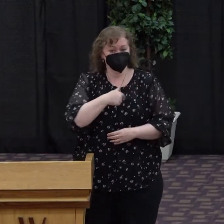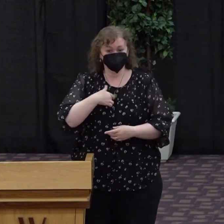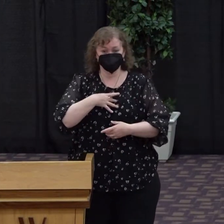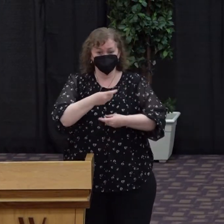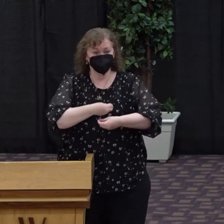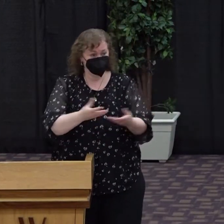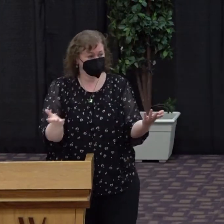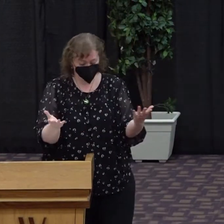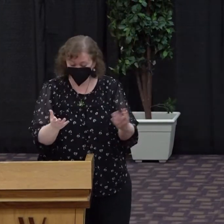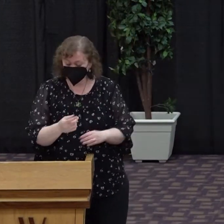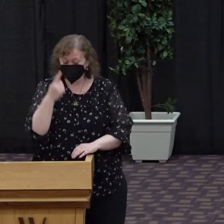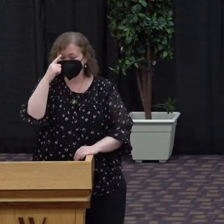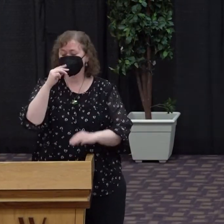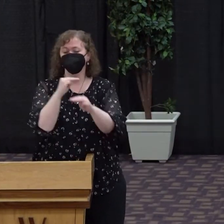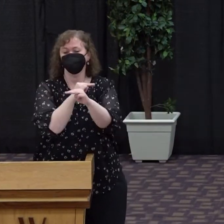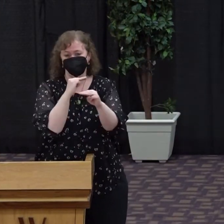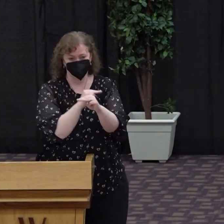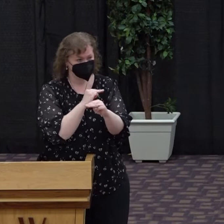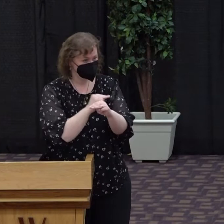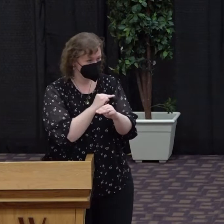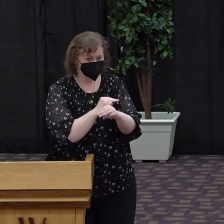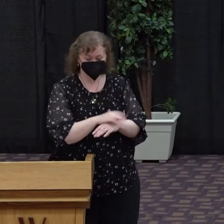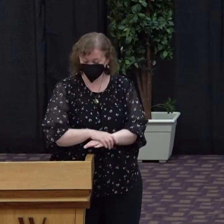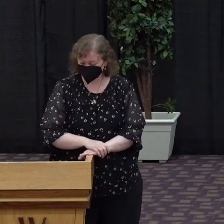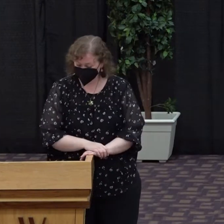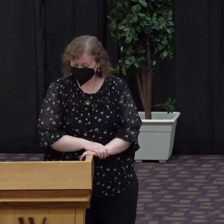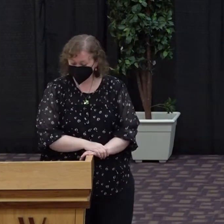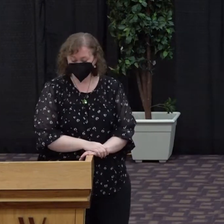Alright. The next award that I would like to present is for math.